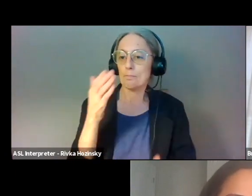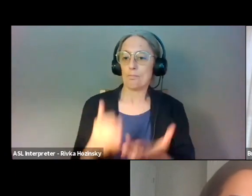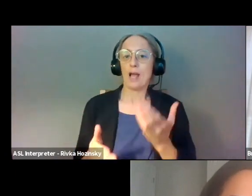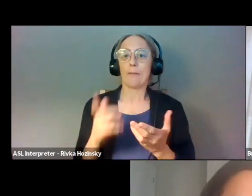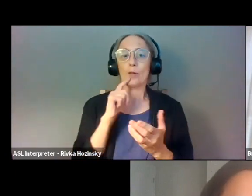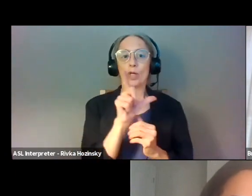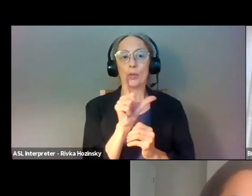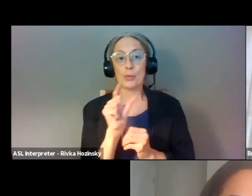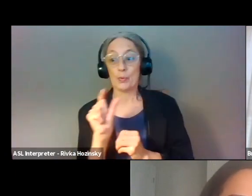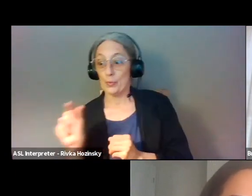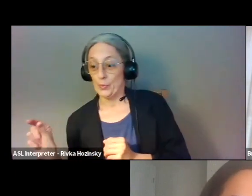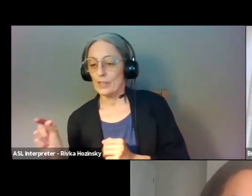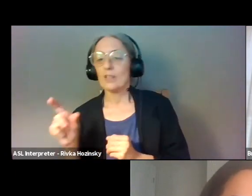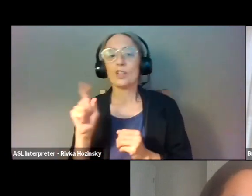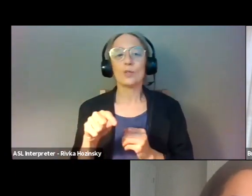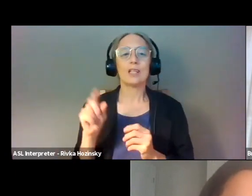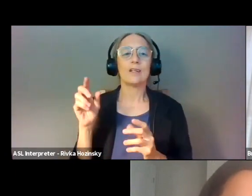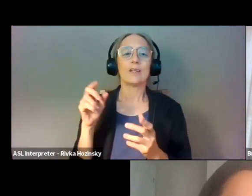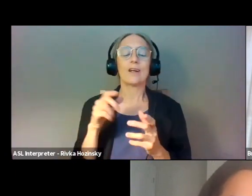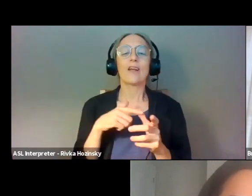so you will need to spotlight or pin at that point.